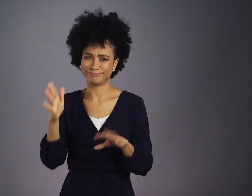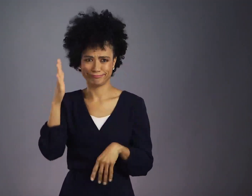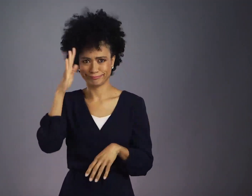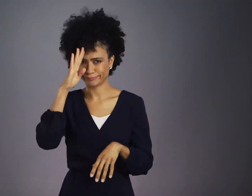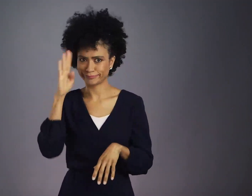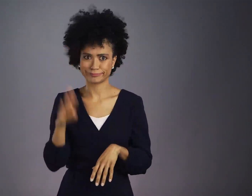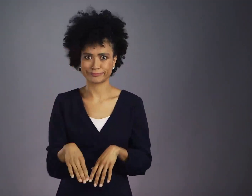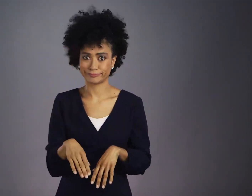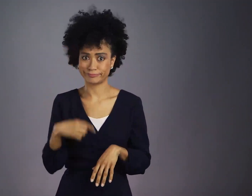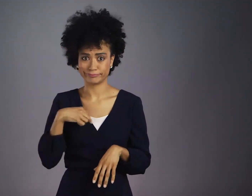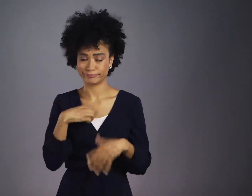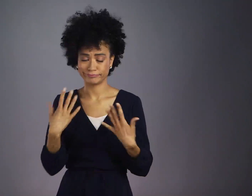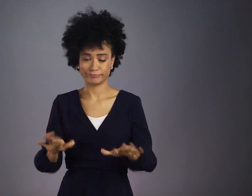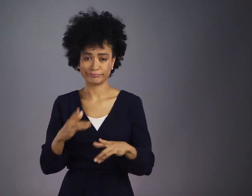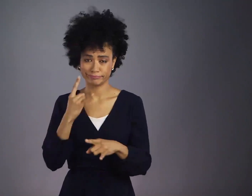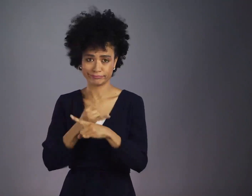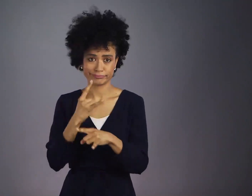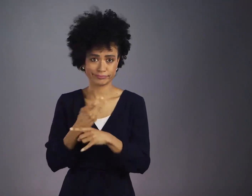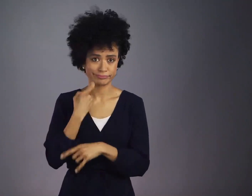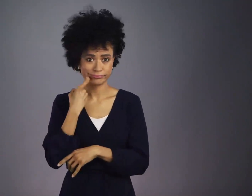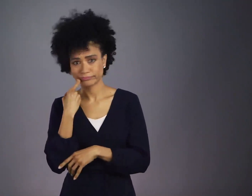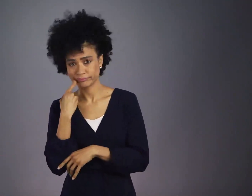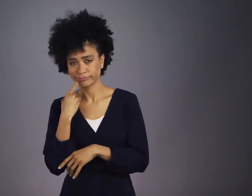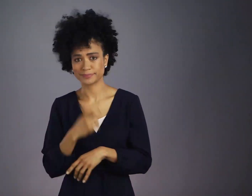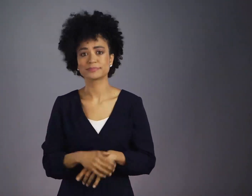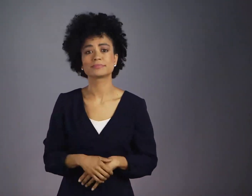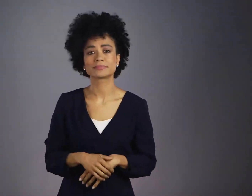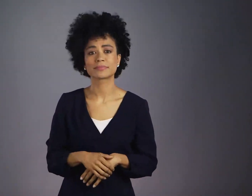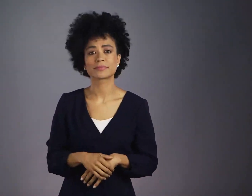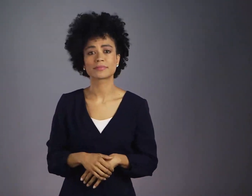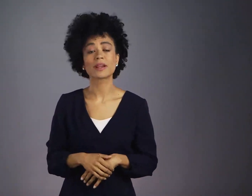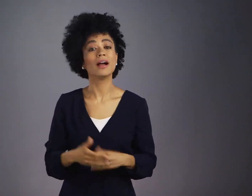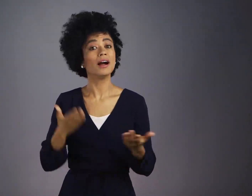they usually know it anyway, whether we think so or not.